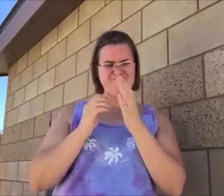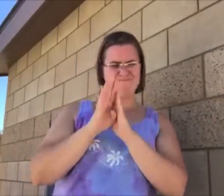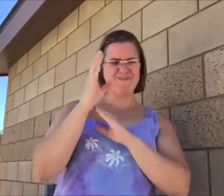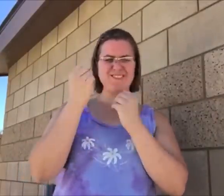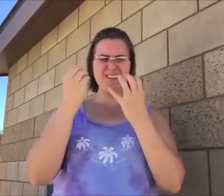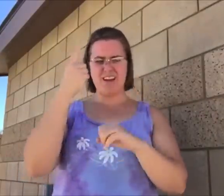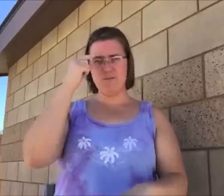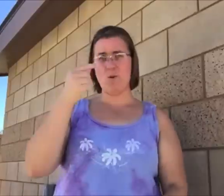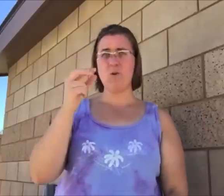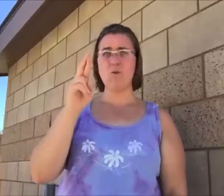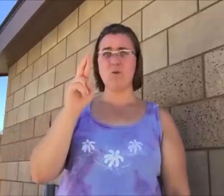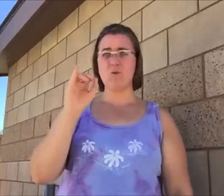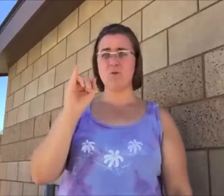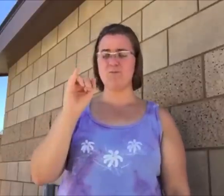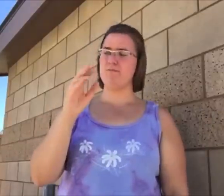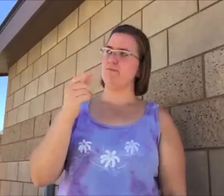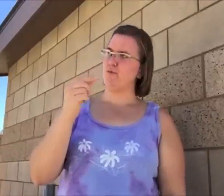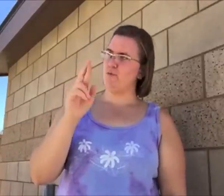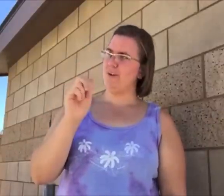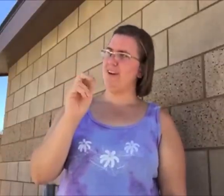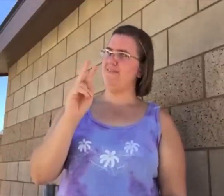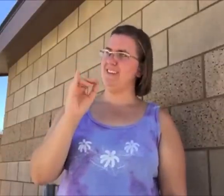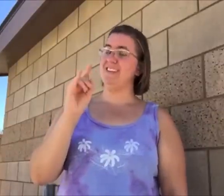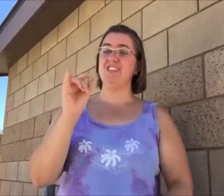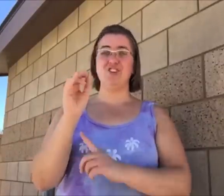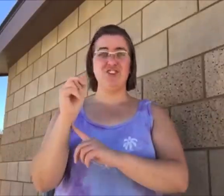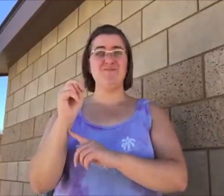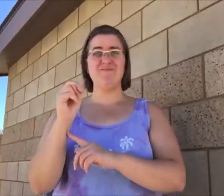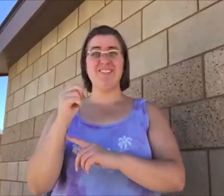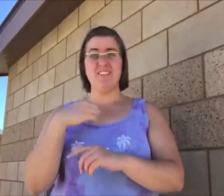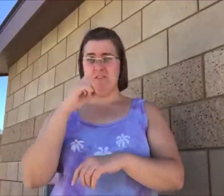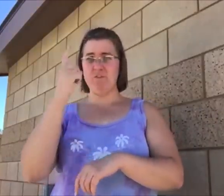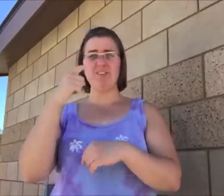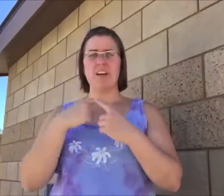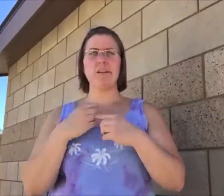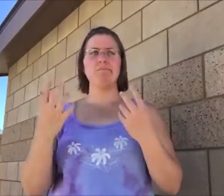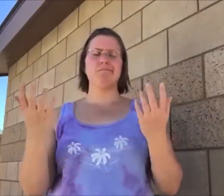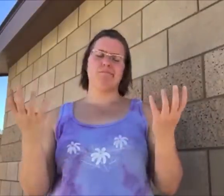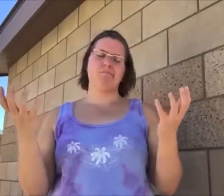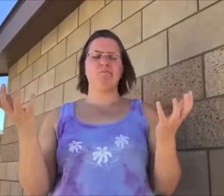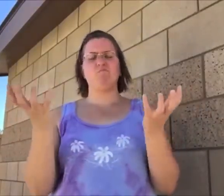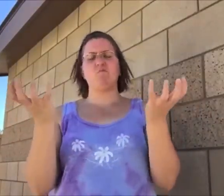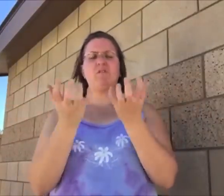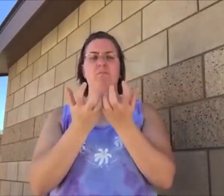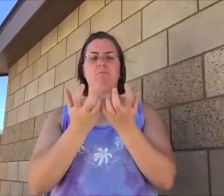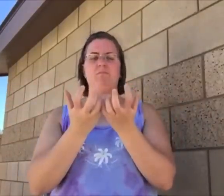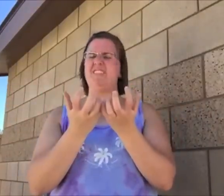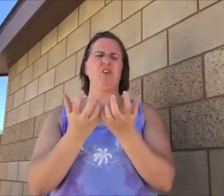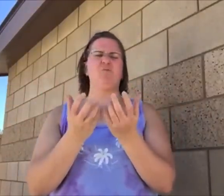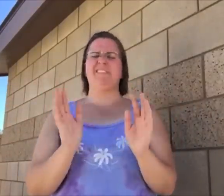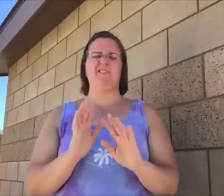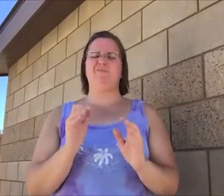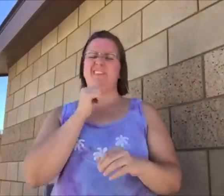of the 'not-so-clean' sign choice for gri- I mean, gravitation! And I was the one who looked at my hands